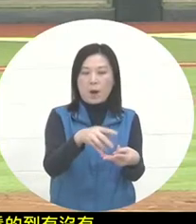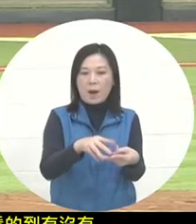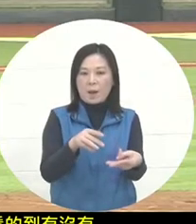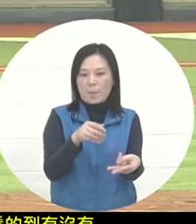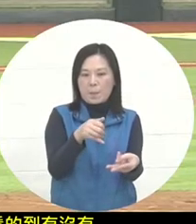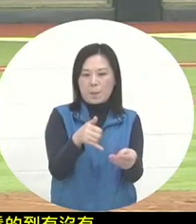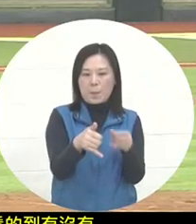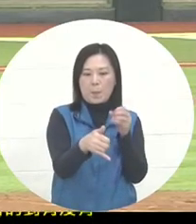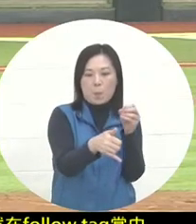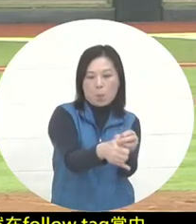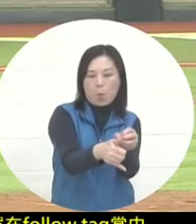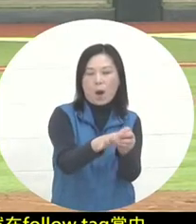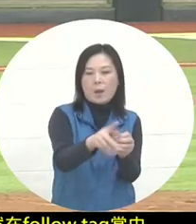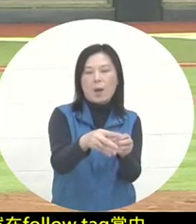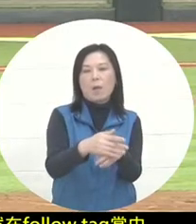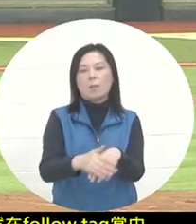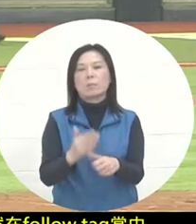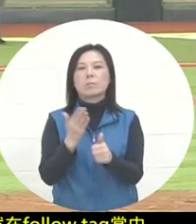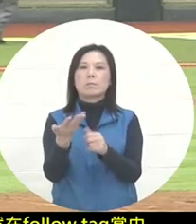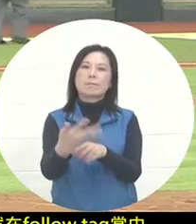, at this time, some other technical committee members on the scene